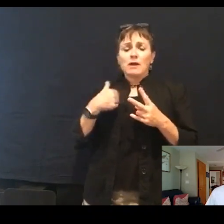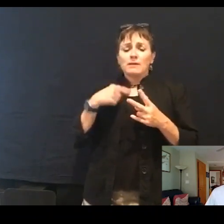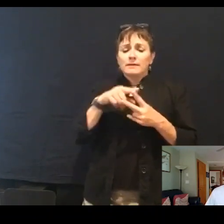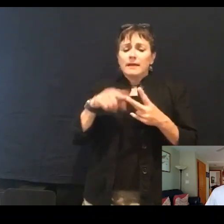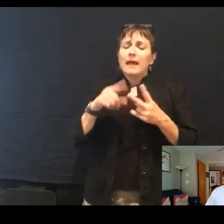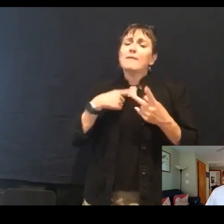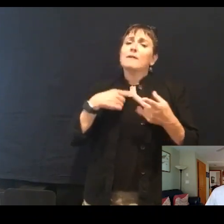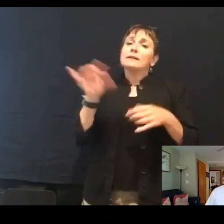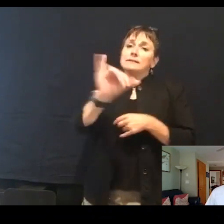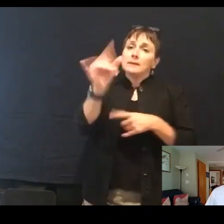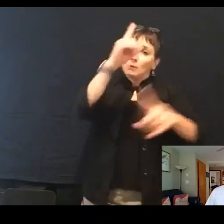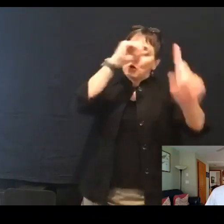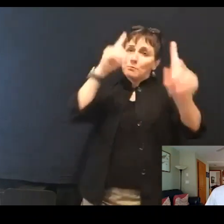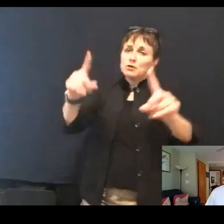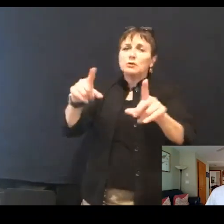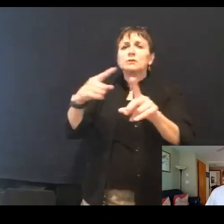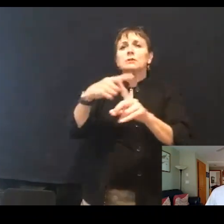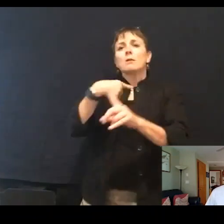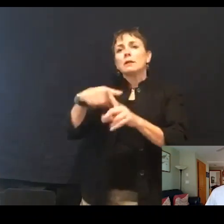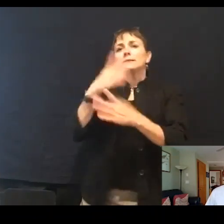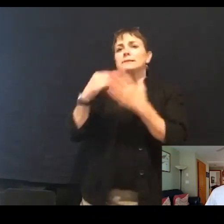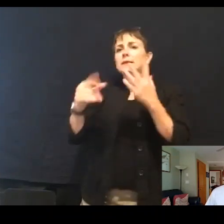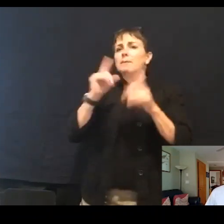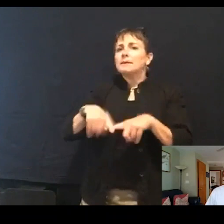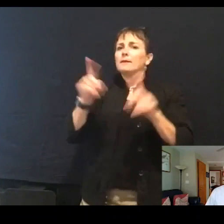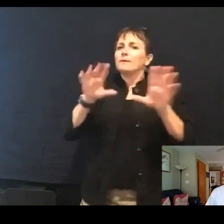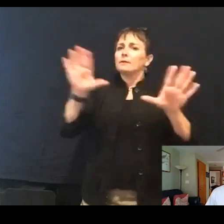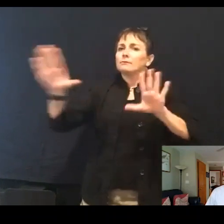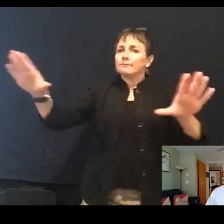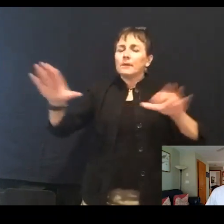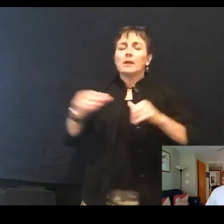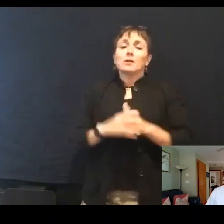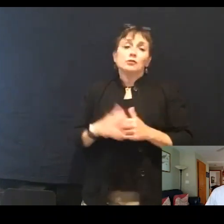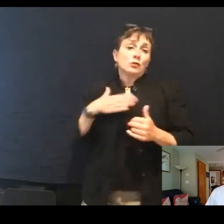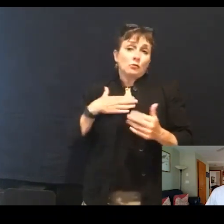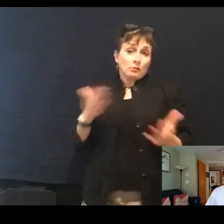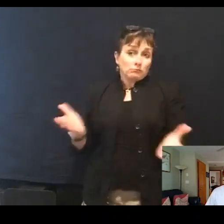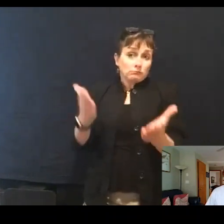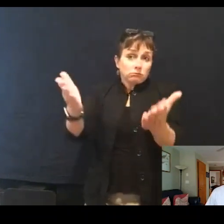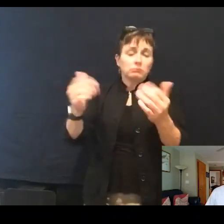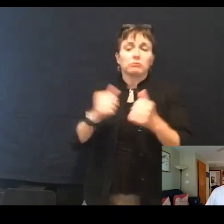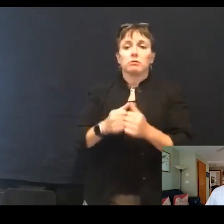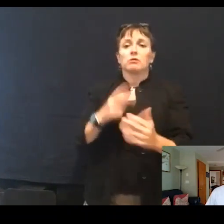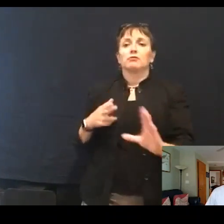allow them to serve complementary roles. And I really encourage you to think about joining both,